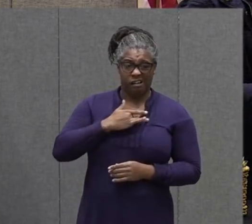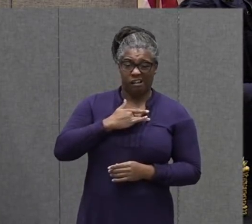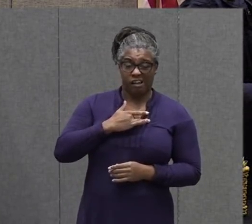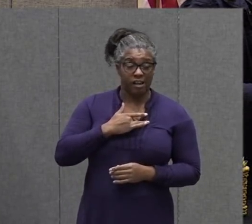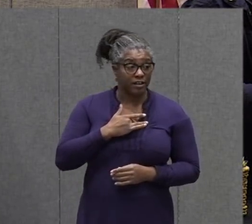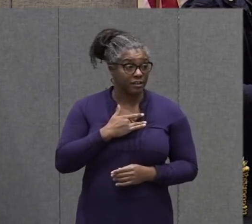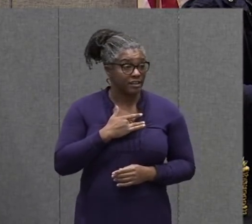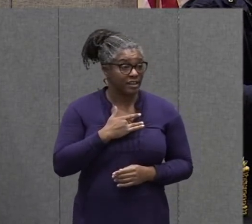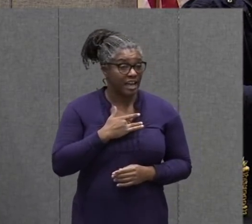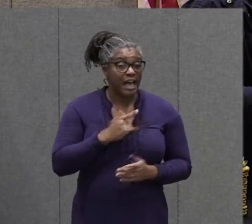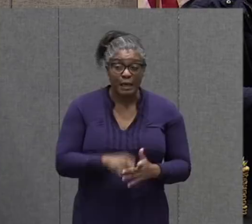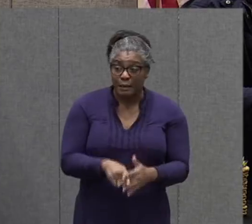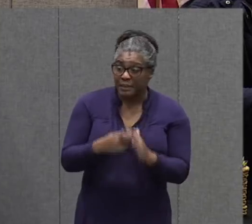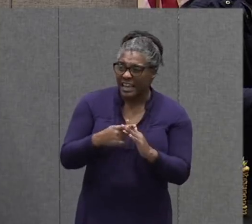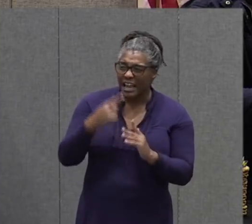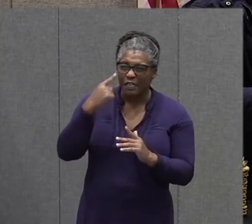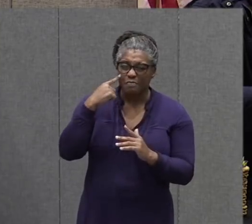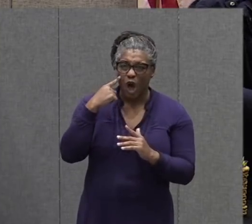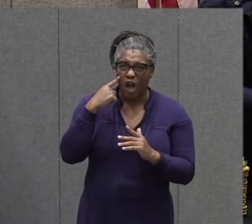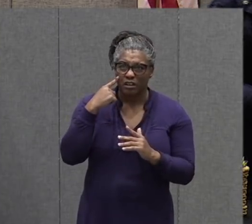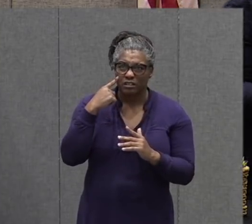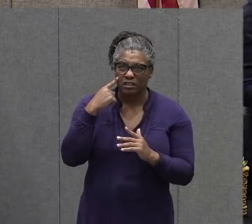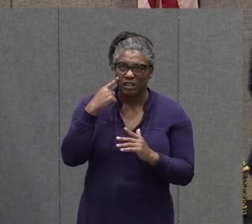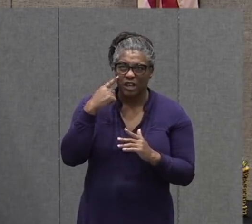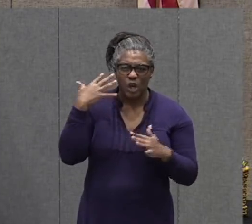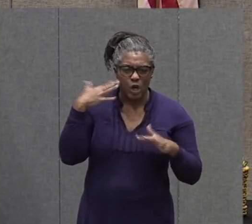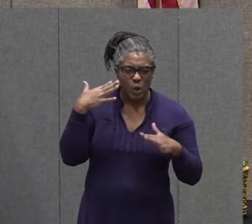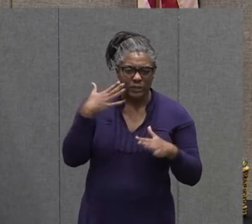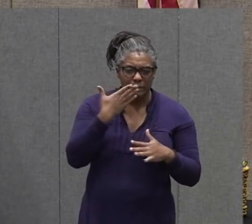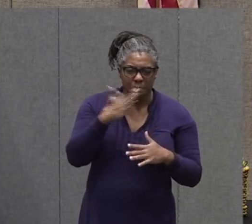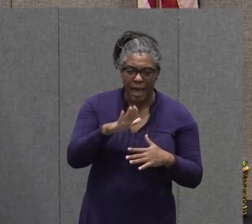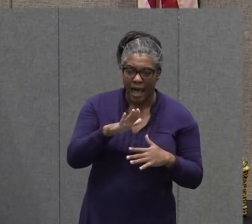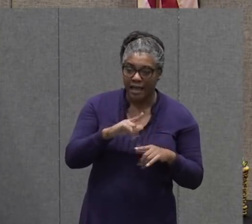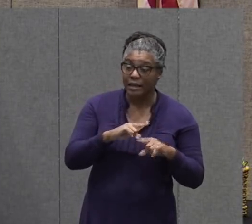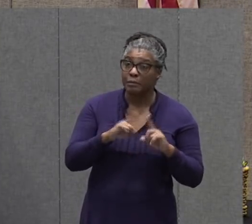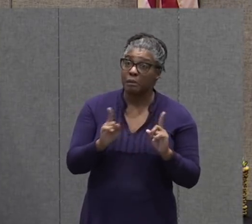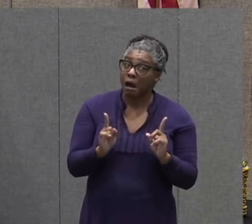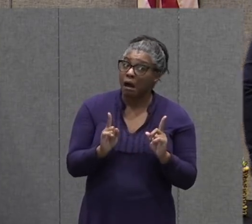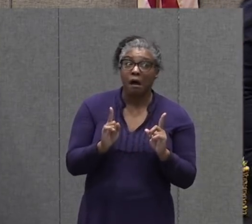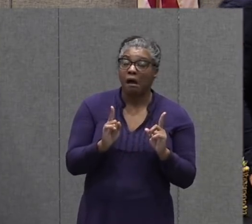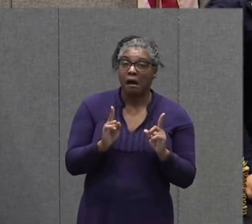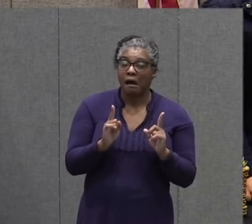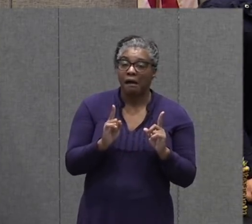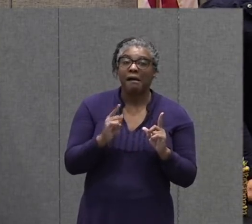[Miss Martindale] Right. - But you made it sound beautiful actually. [Miss Martindale] Right. [Miss Garcia] I like it. - He called it street music. [Miss Garcia] I love it. - Did you notice